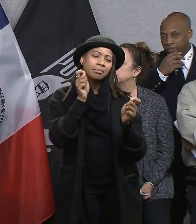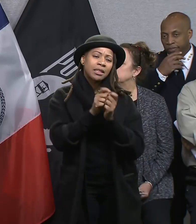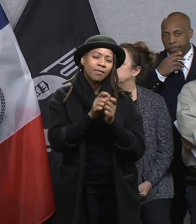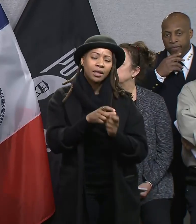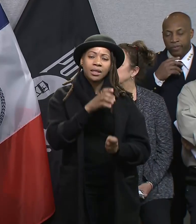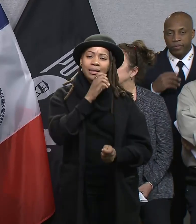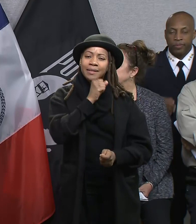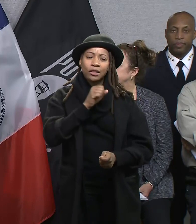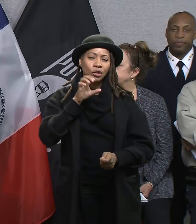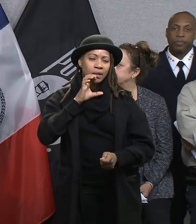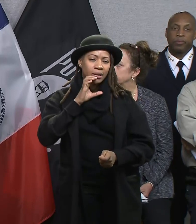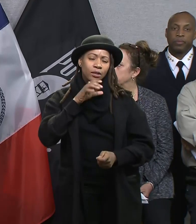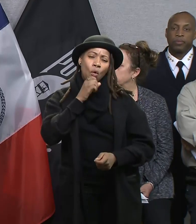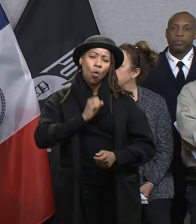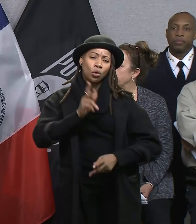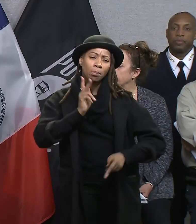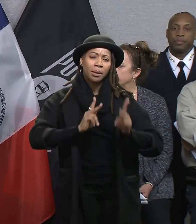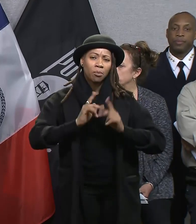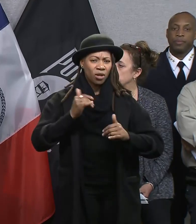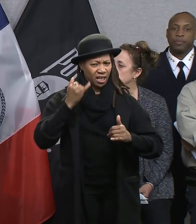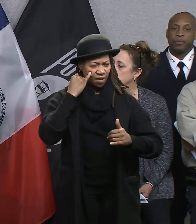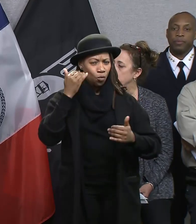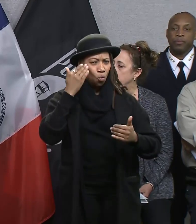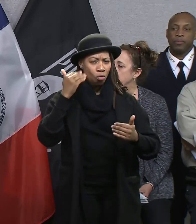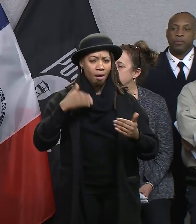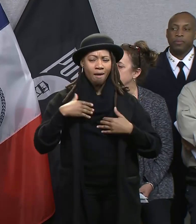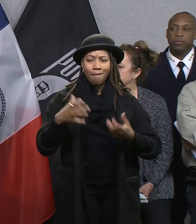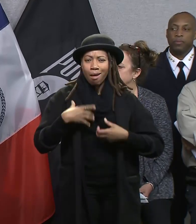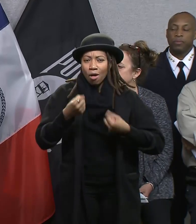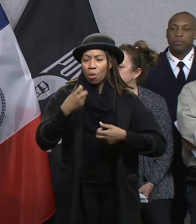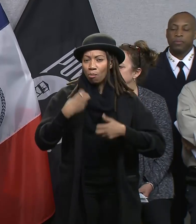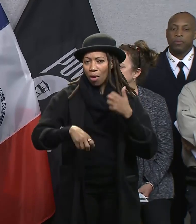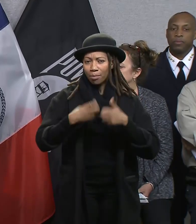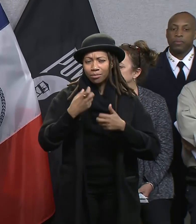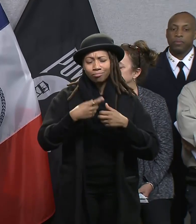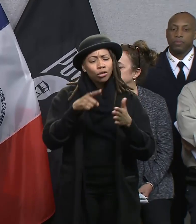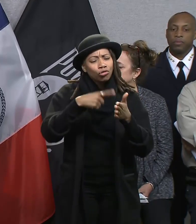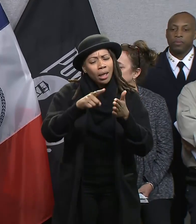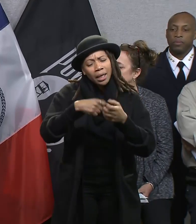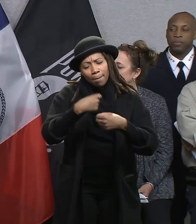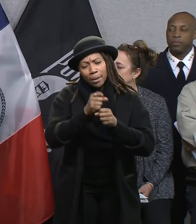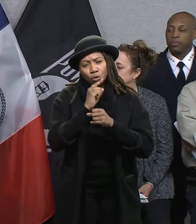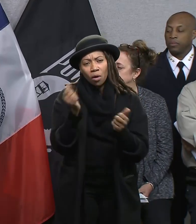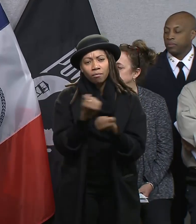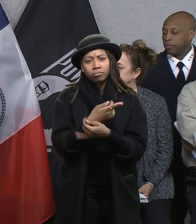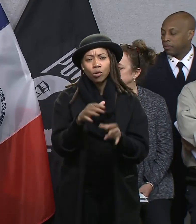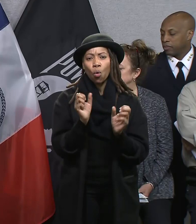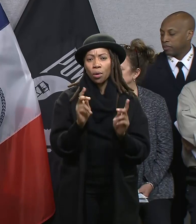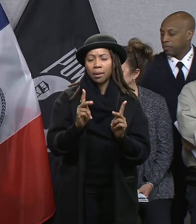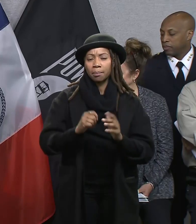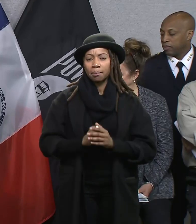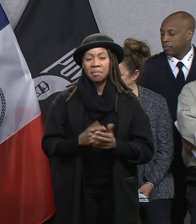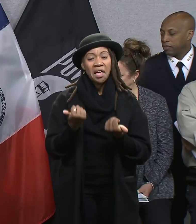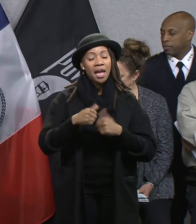A REMINDER TO EVEONRYE, PLEASE CHICKEN ON YOUR NEIGHBORS, PARTICULARLY SENIOR CITIZENS,